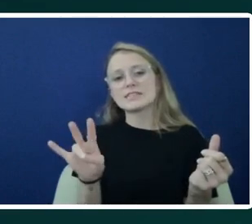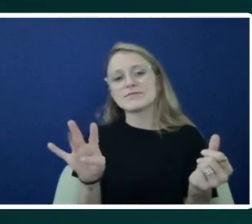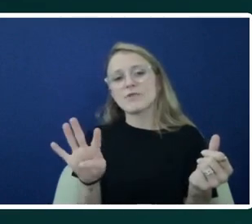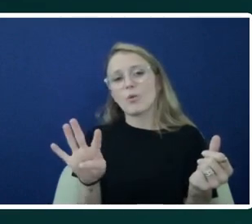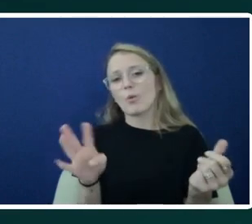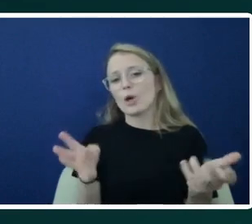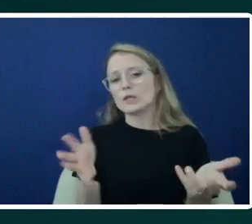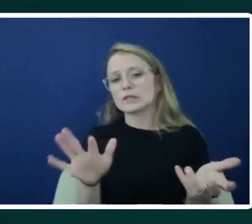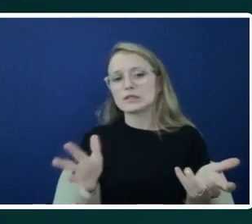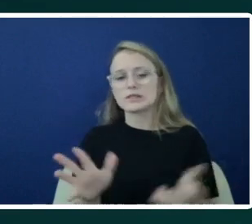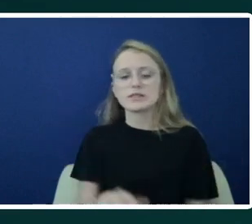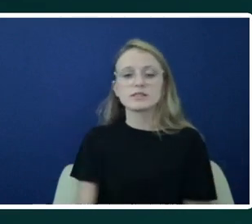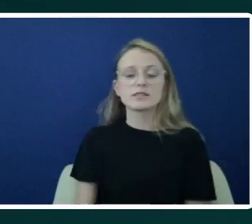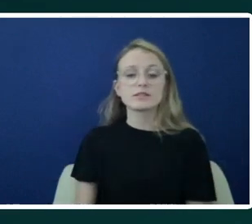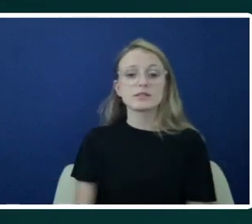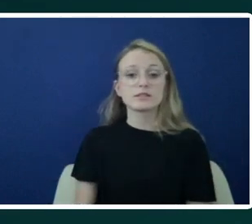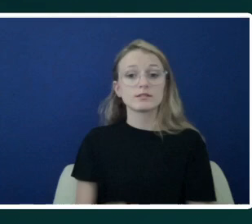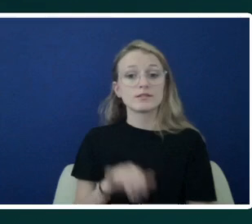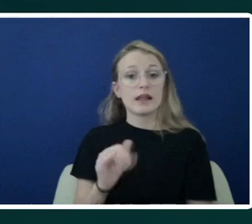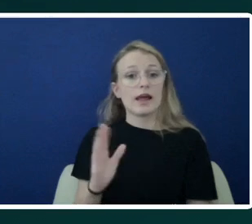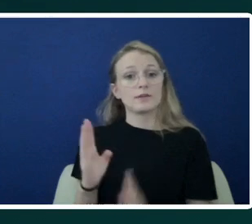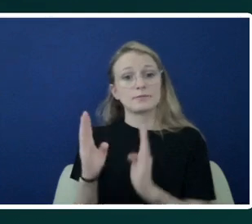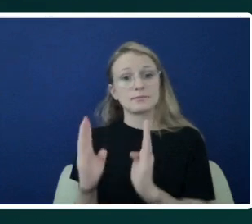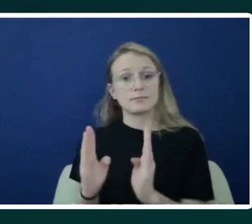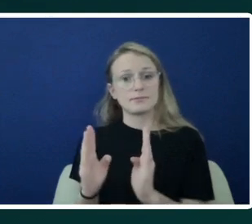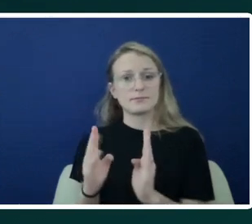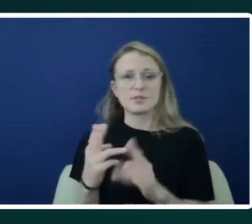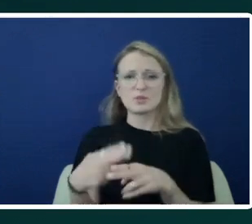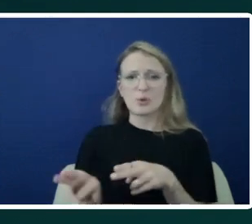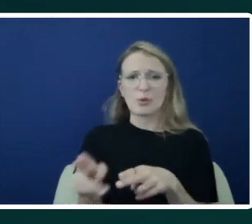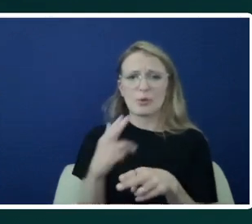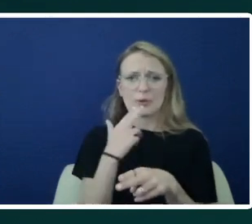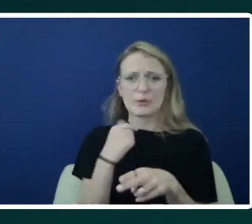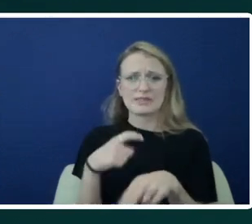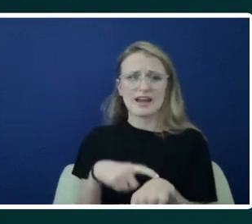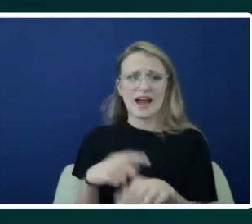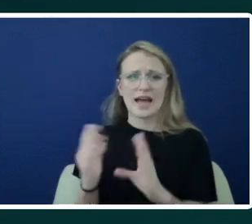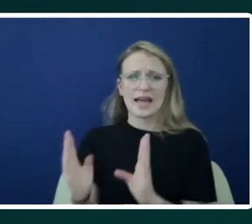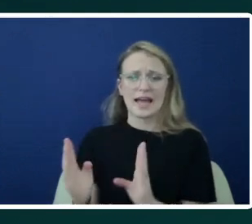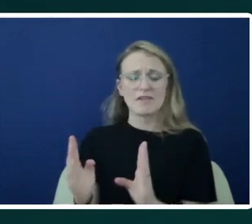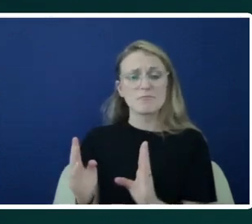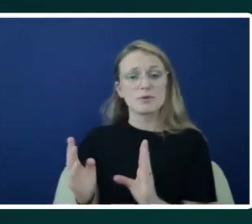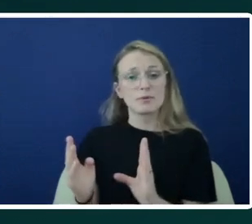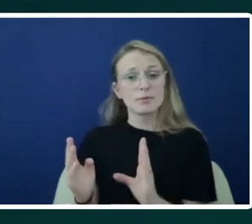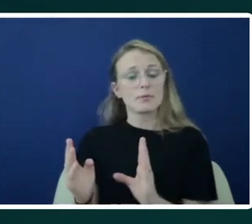But during that relatively short-lived period, the organization actually did